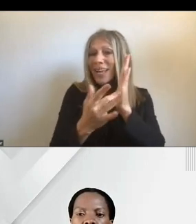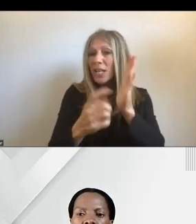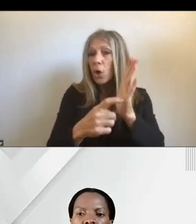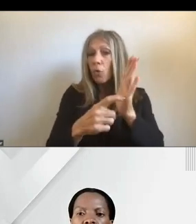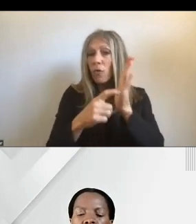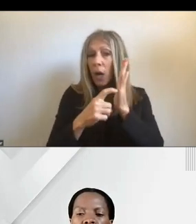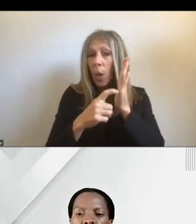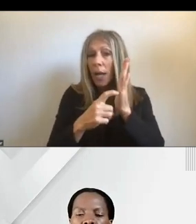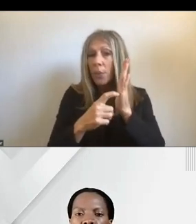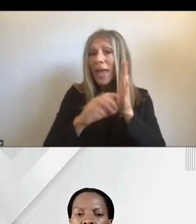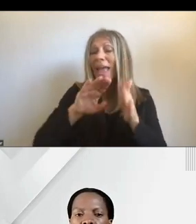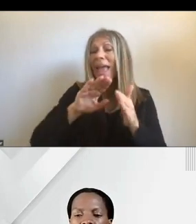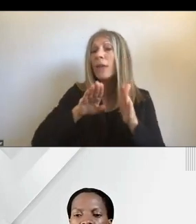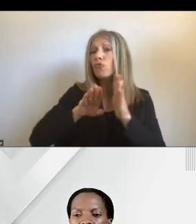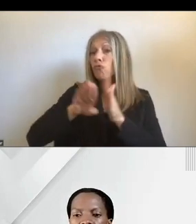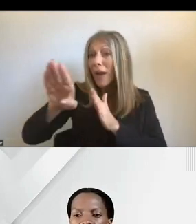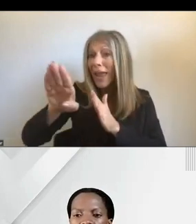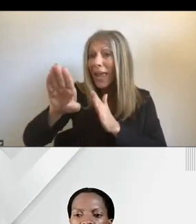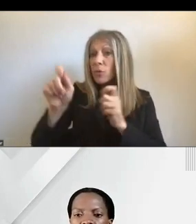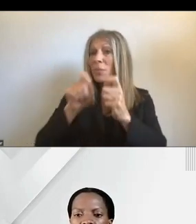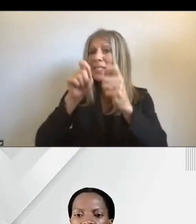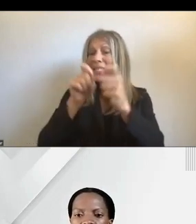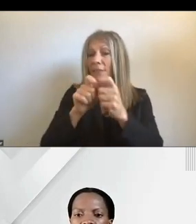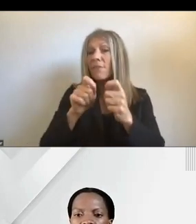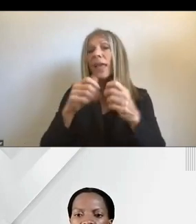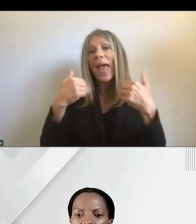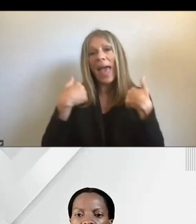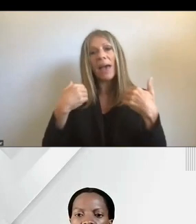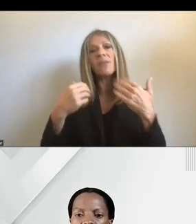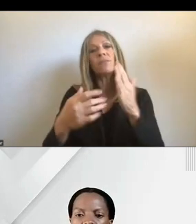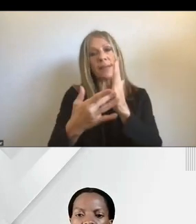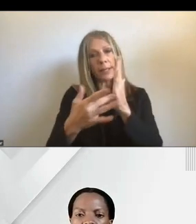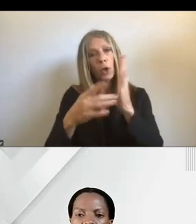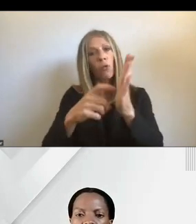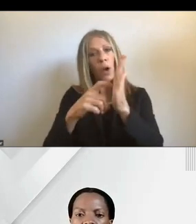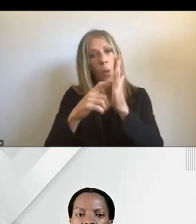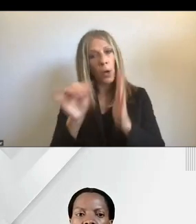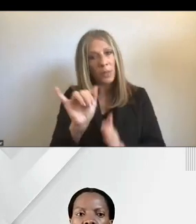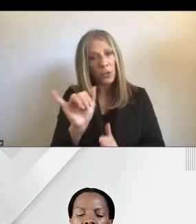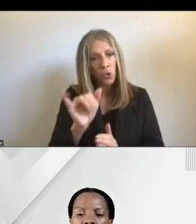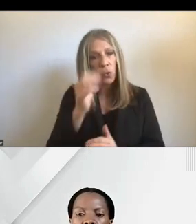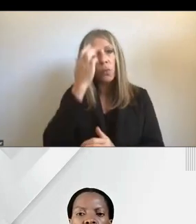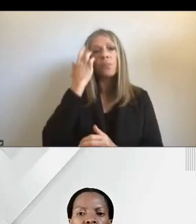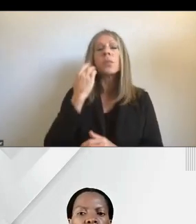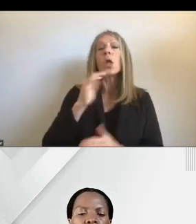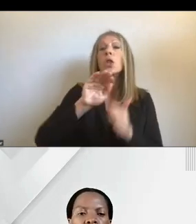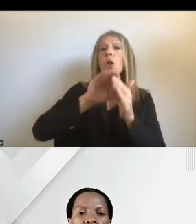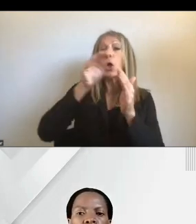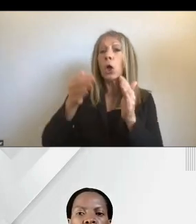and ramps are a distinct feature with specific technical requirements. The curb ramp technical